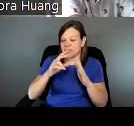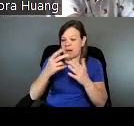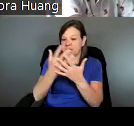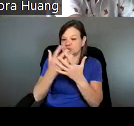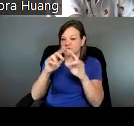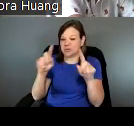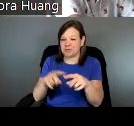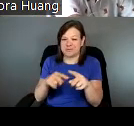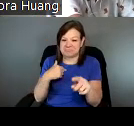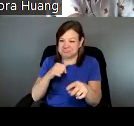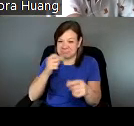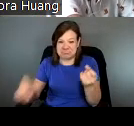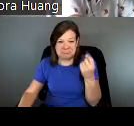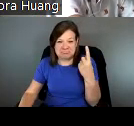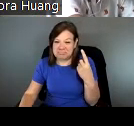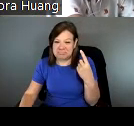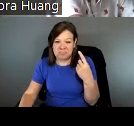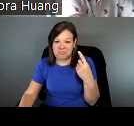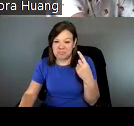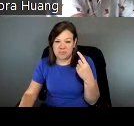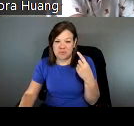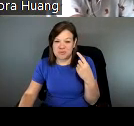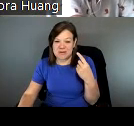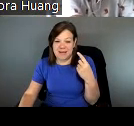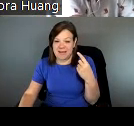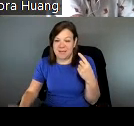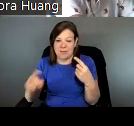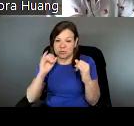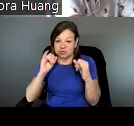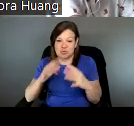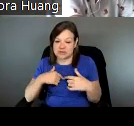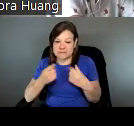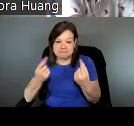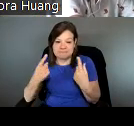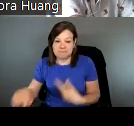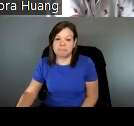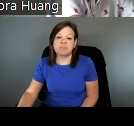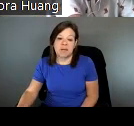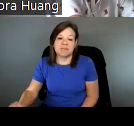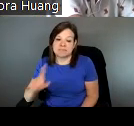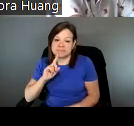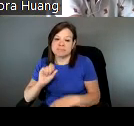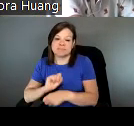even understand what those instructions were about. But it is true, so I remember,